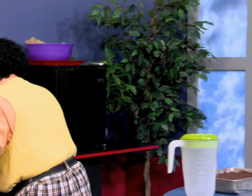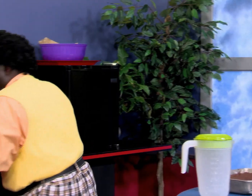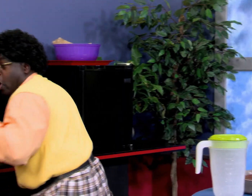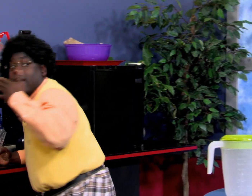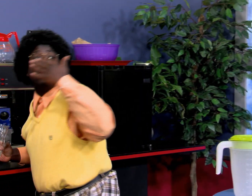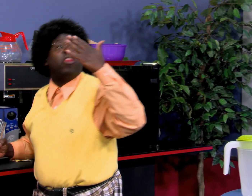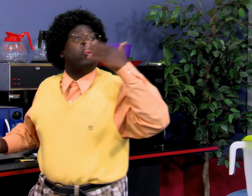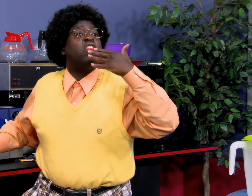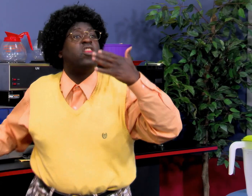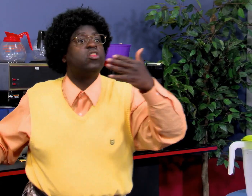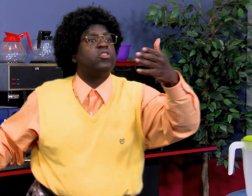OH, THANK..